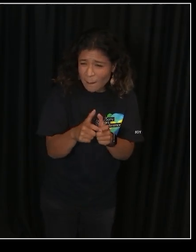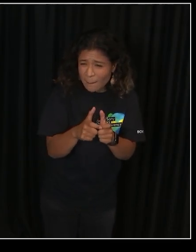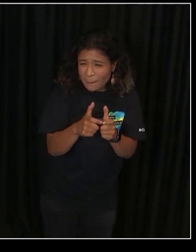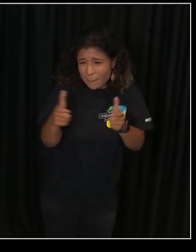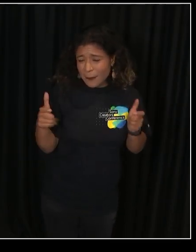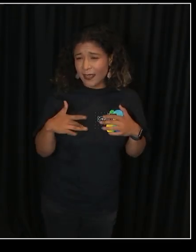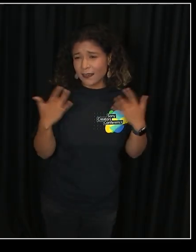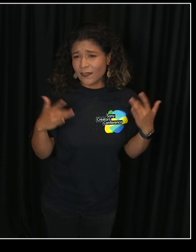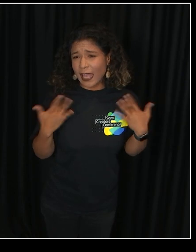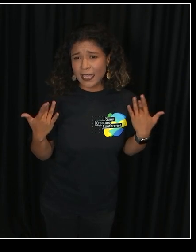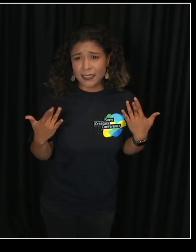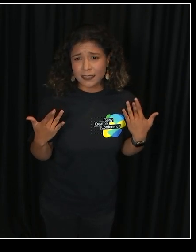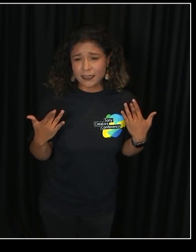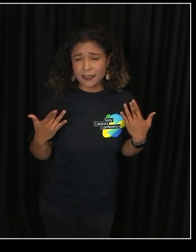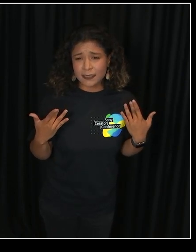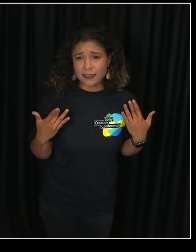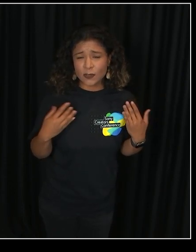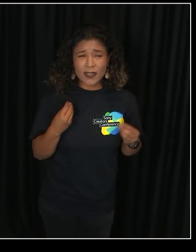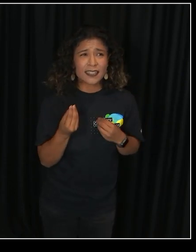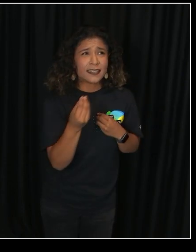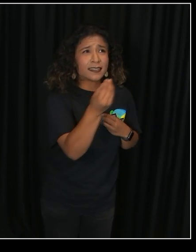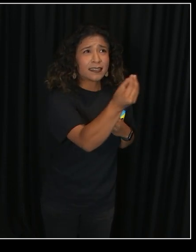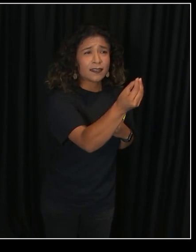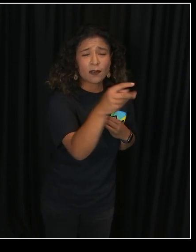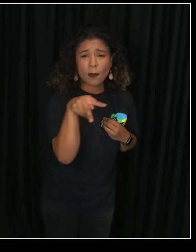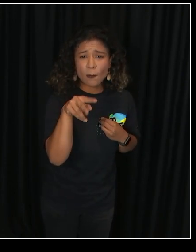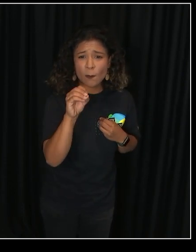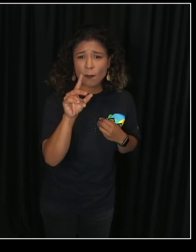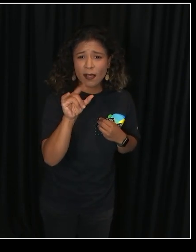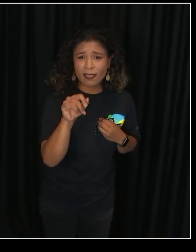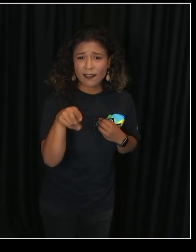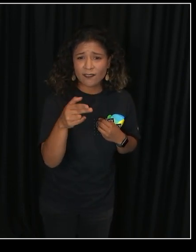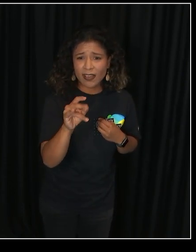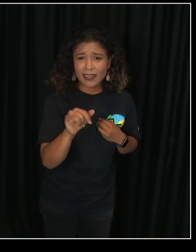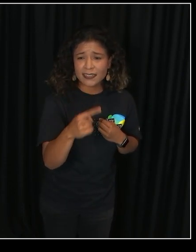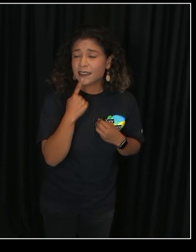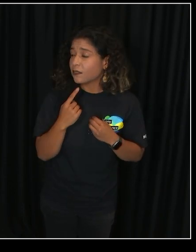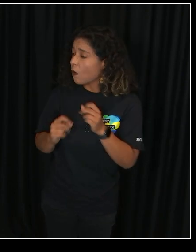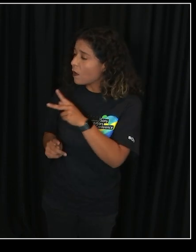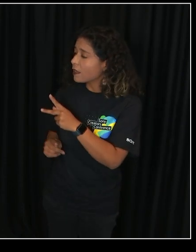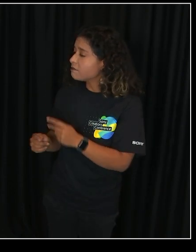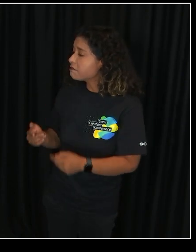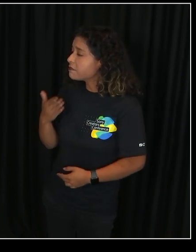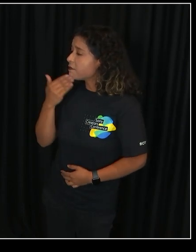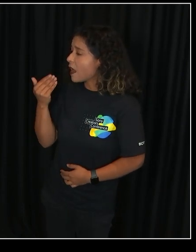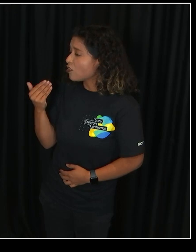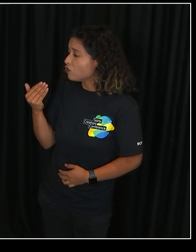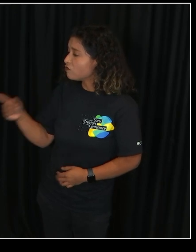We give them to Polyphony test drivers, and they say, "Okay, this is the better one, put this one in."